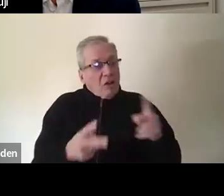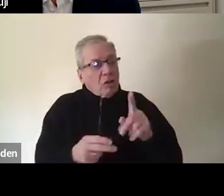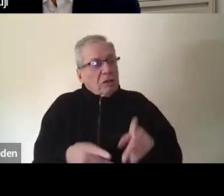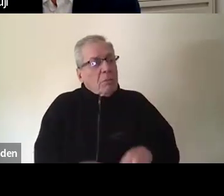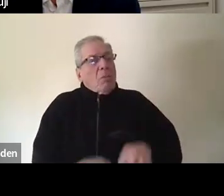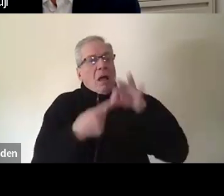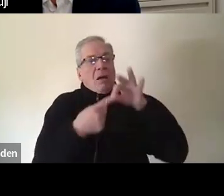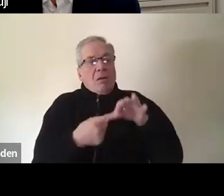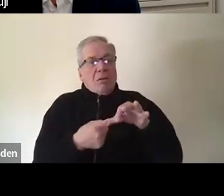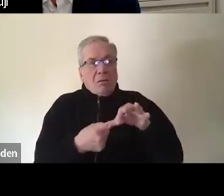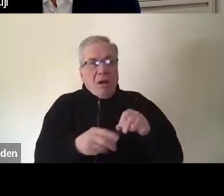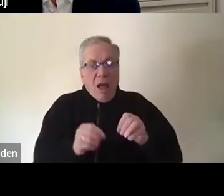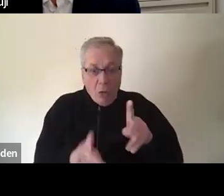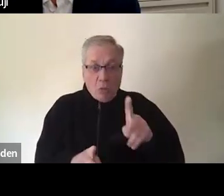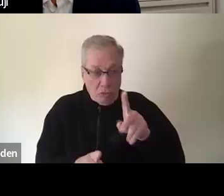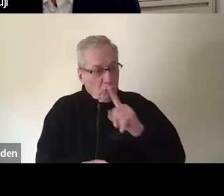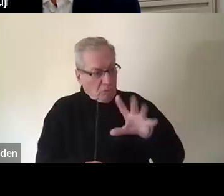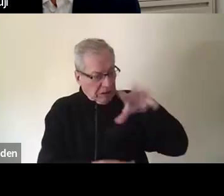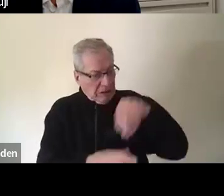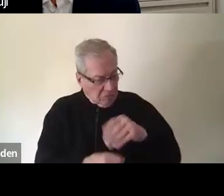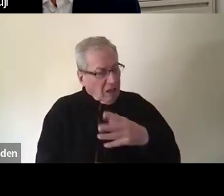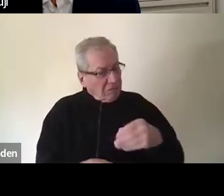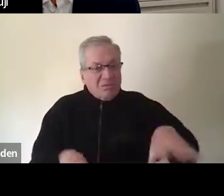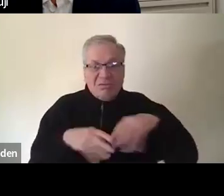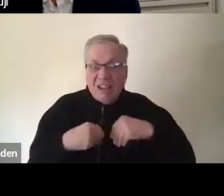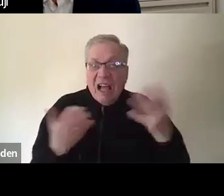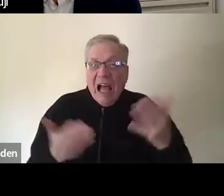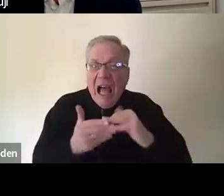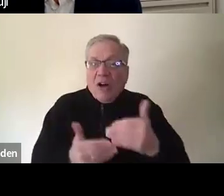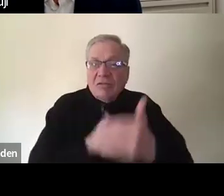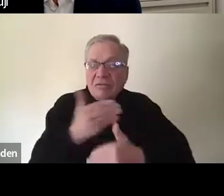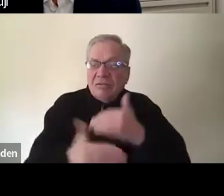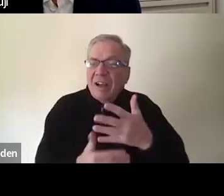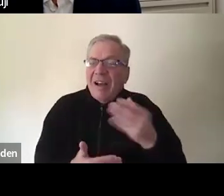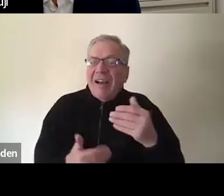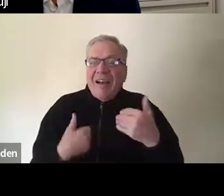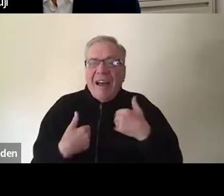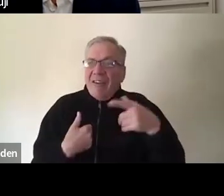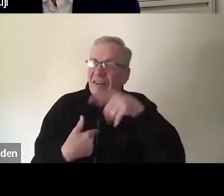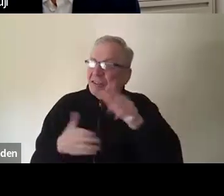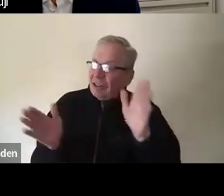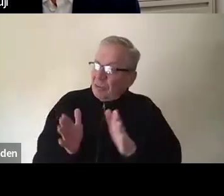to be in STARS. So they did buy-in. In a sense it was like having a small private university. We had